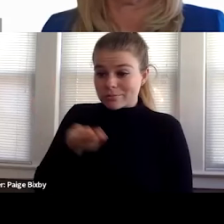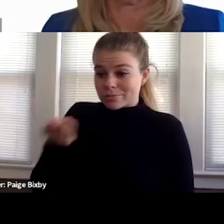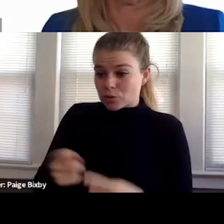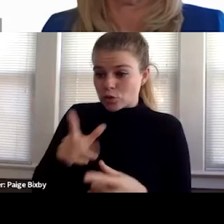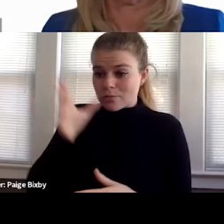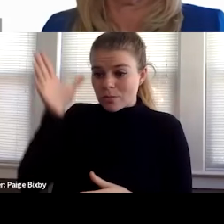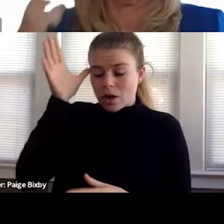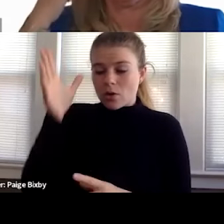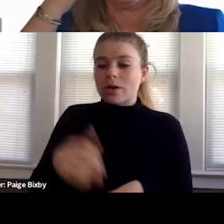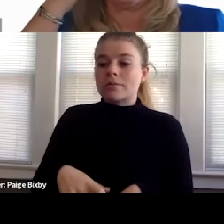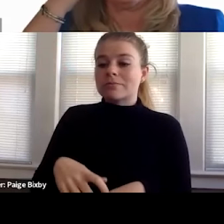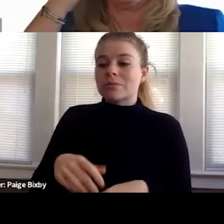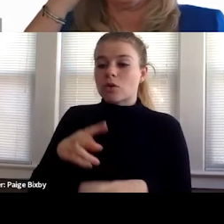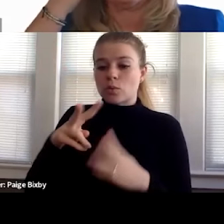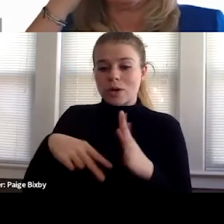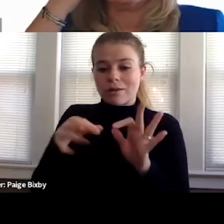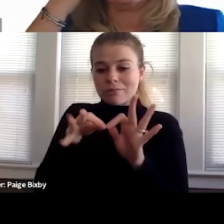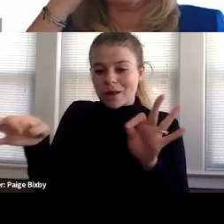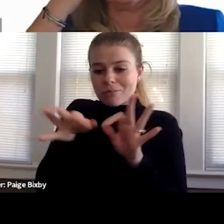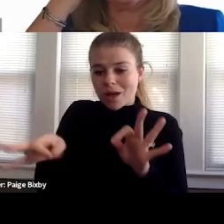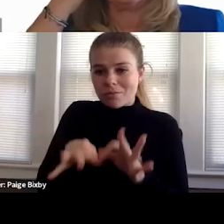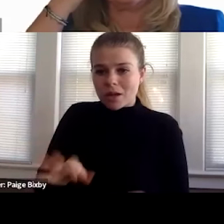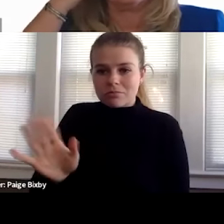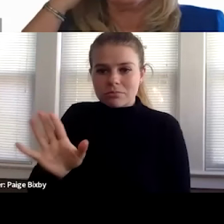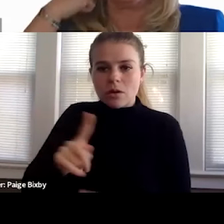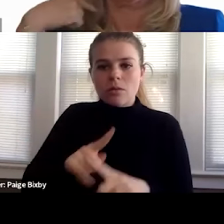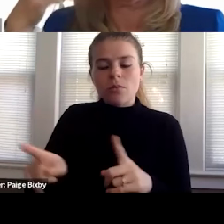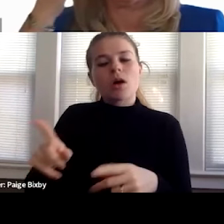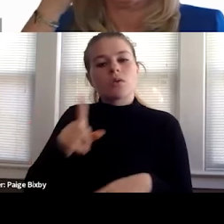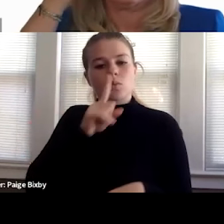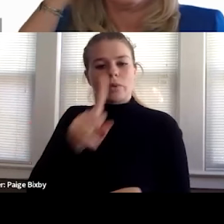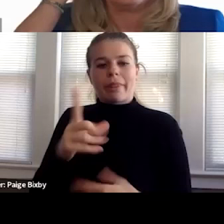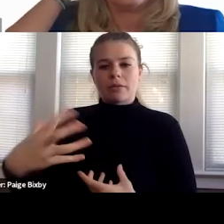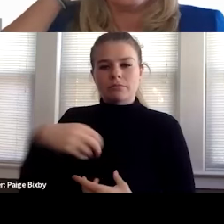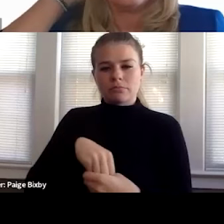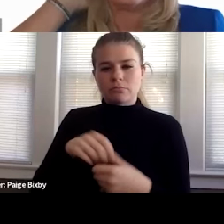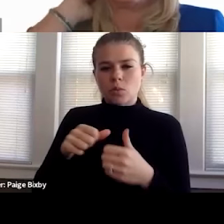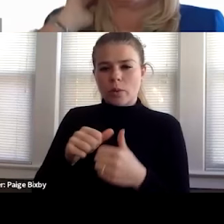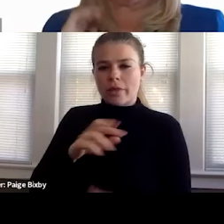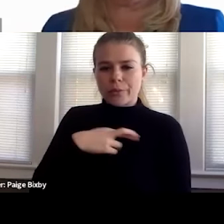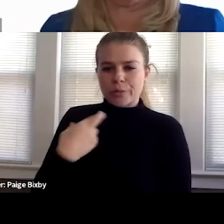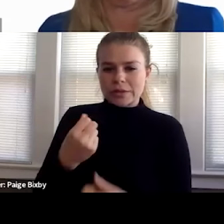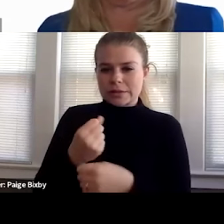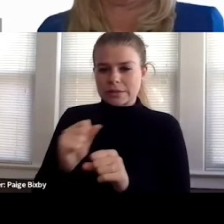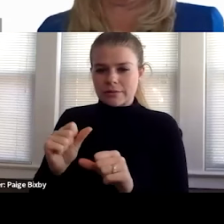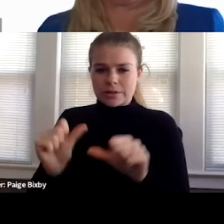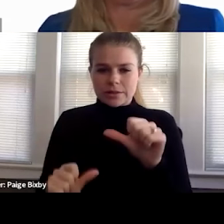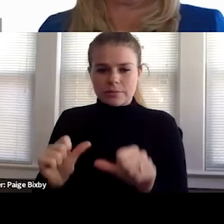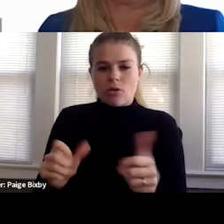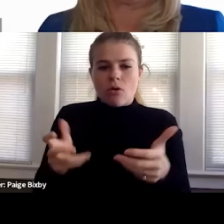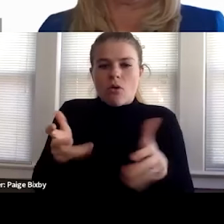but using motivational interviewing techniques and integrating it into the a risk and safety assessment that's already taking place.